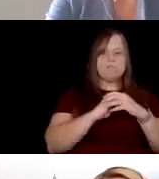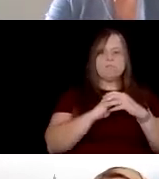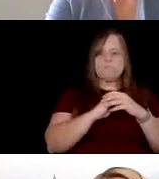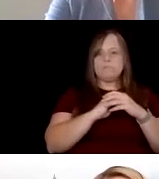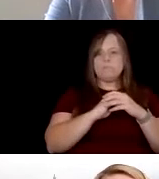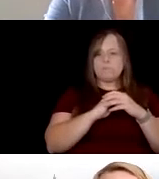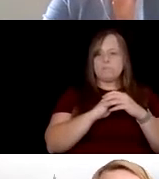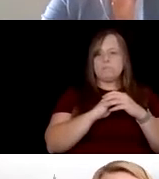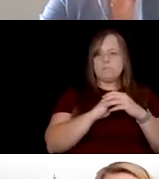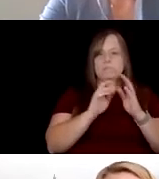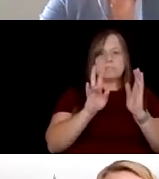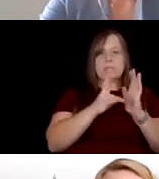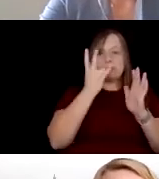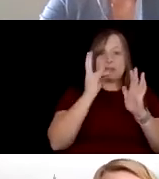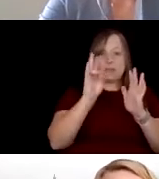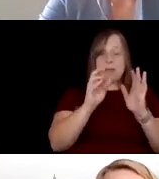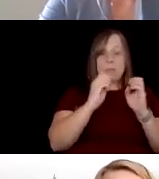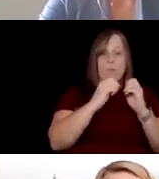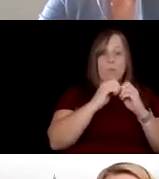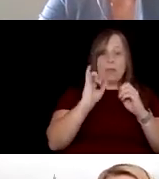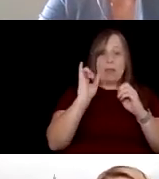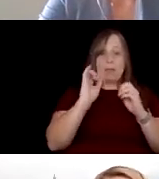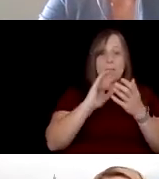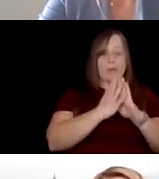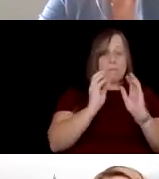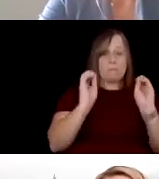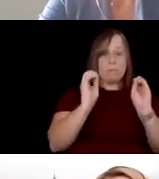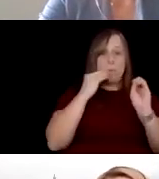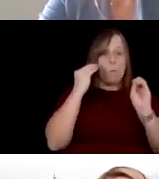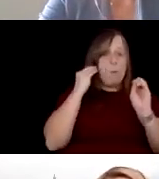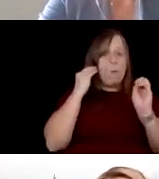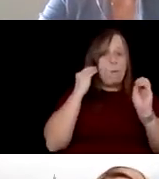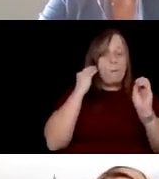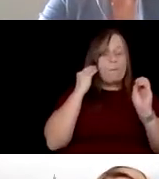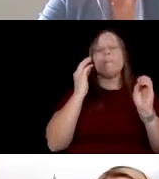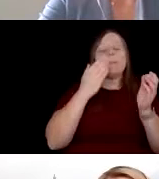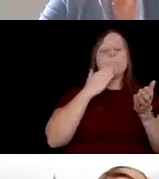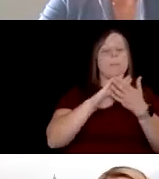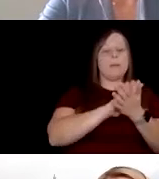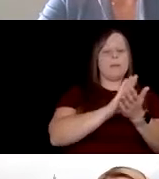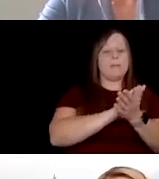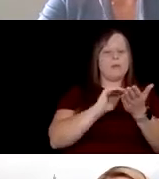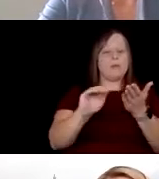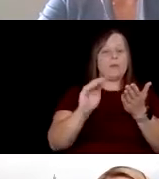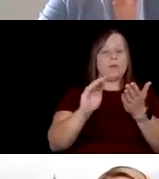You're seven times more likely to be homeless if you had a bad paper discharge. There are higher rates of incarceration